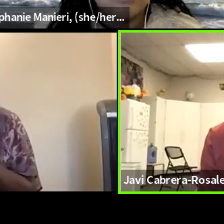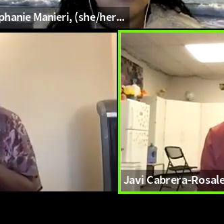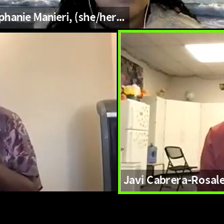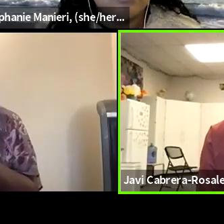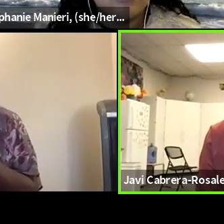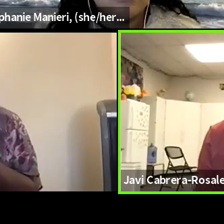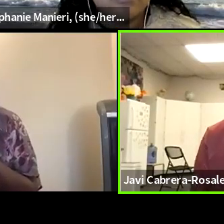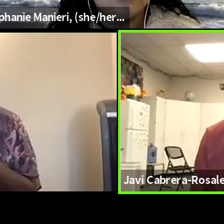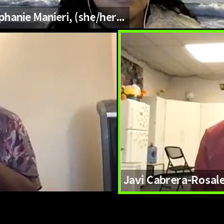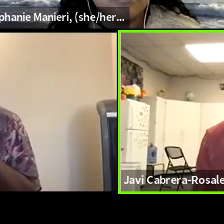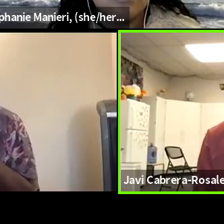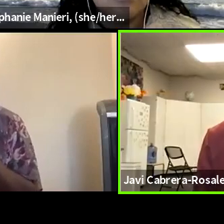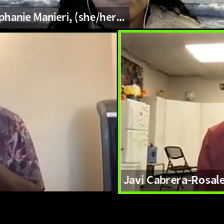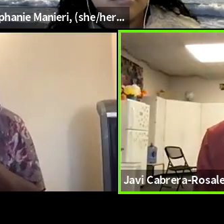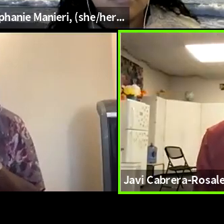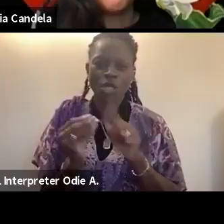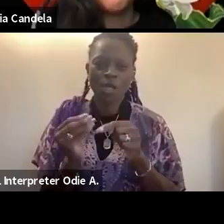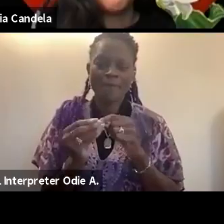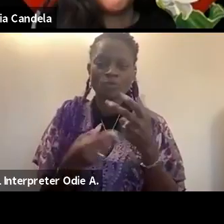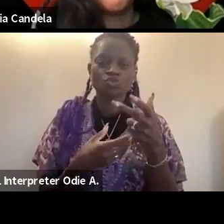There's a big dynamic around